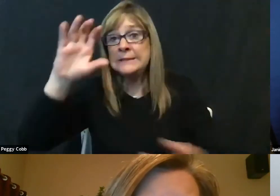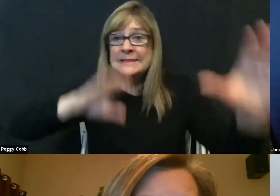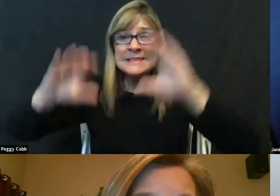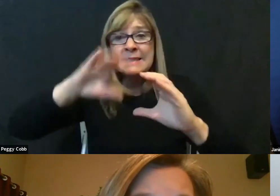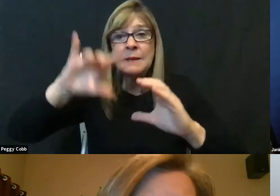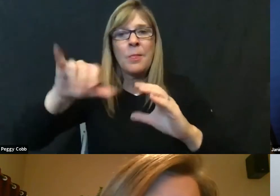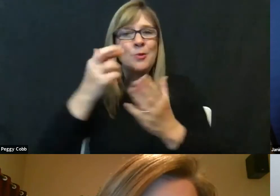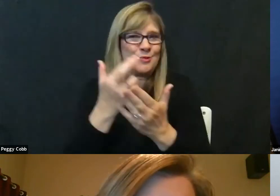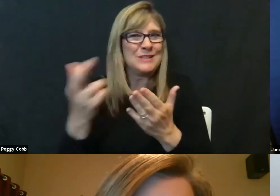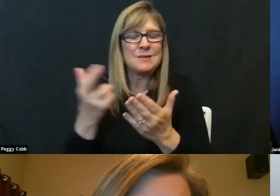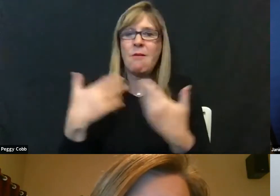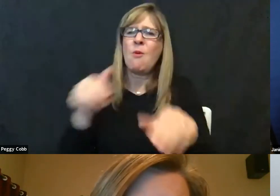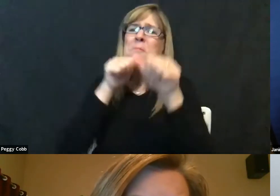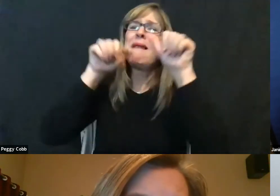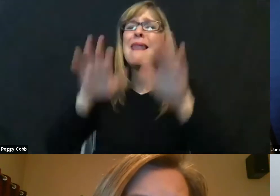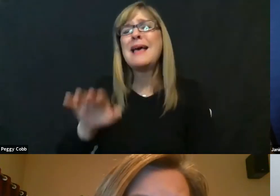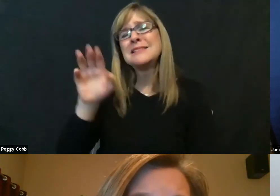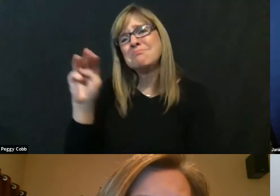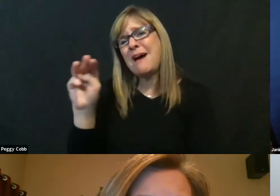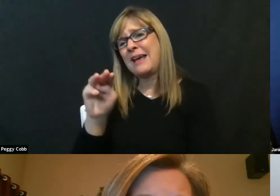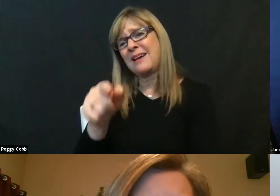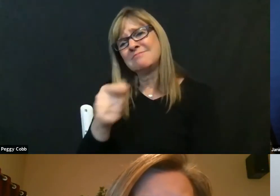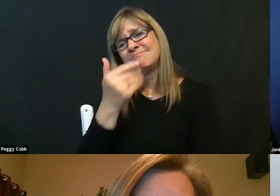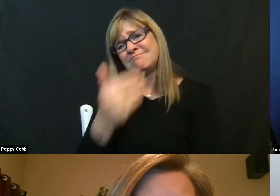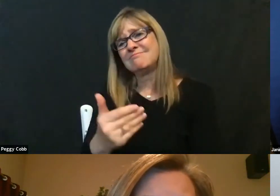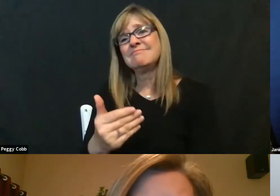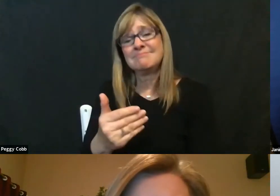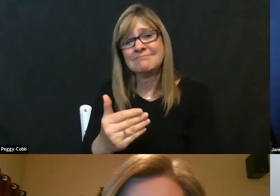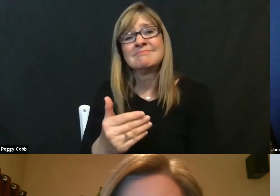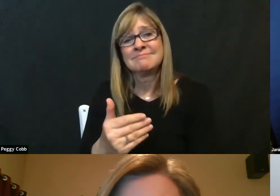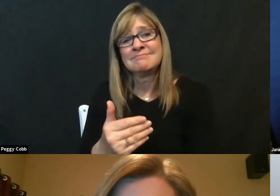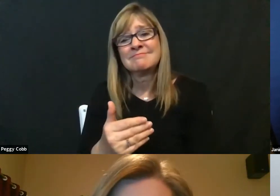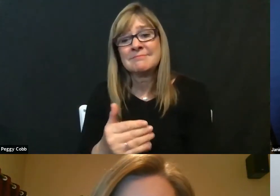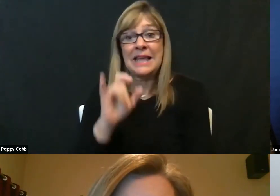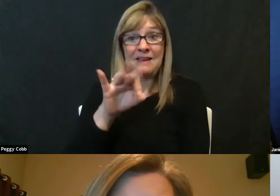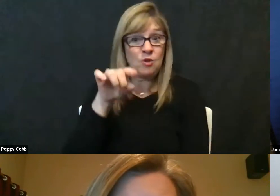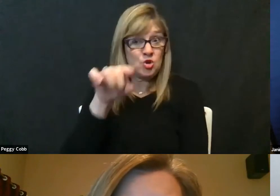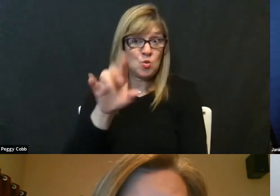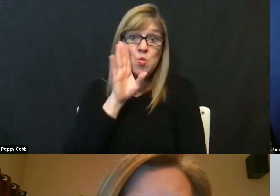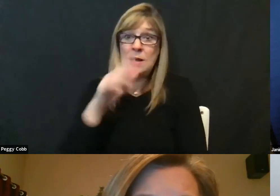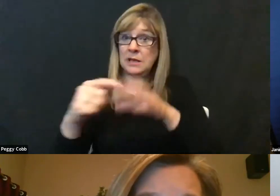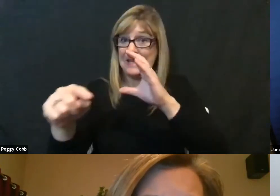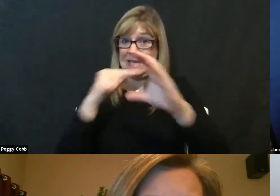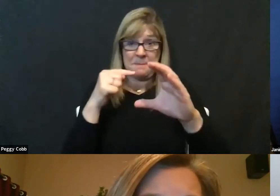and that what a blessing for Micah. So if you'll just send me an email then tomorrow